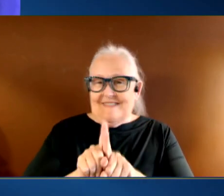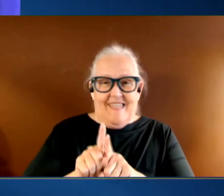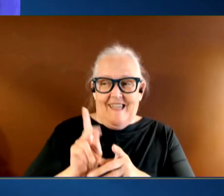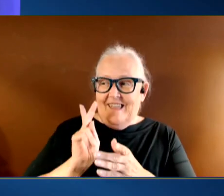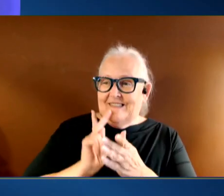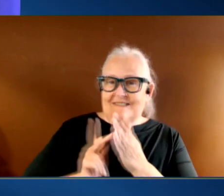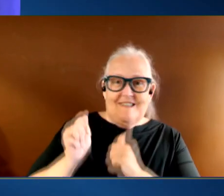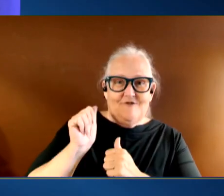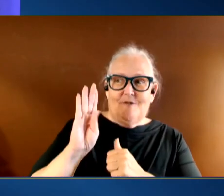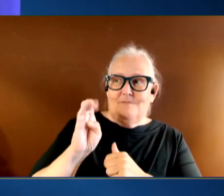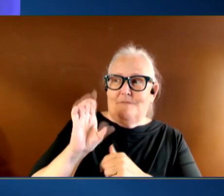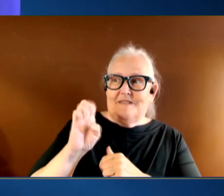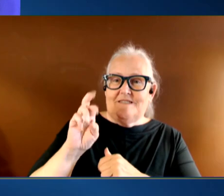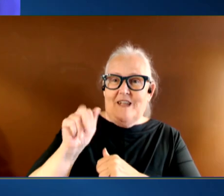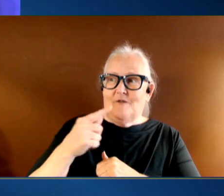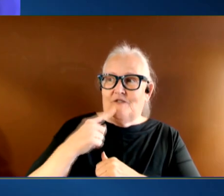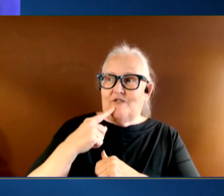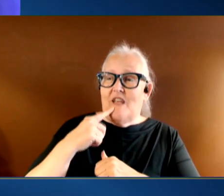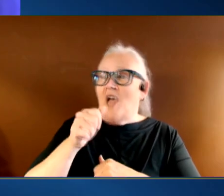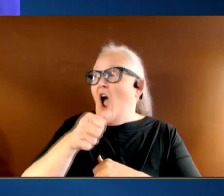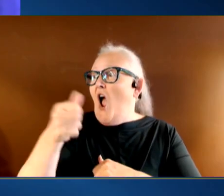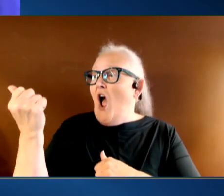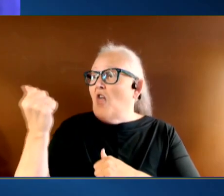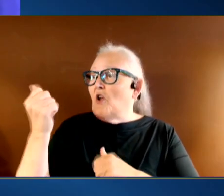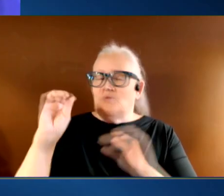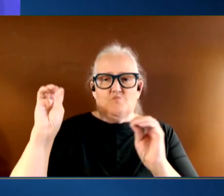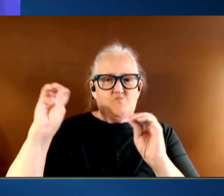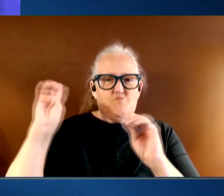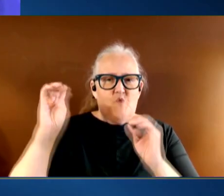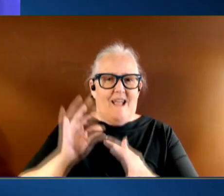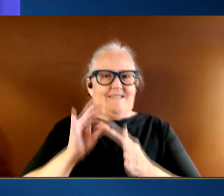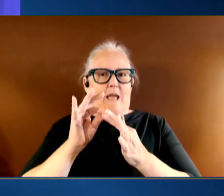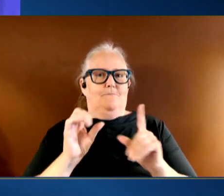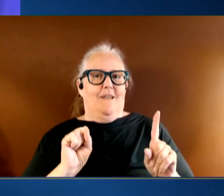these for any other impairment. This is the first one of these we've ever done, right? And that was